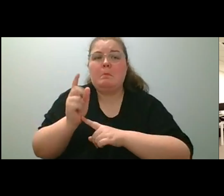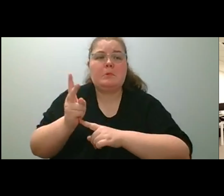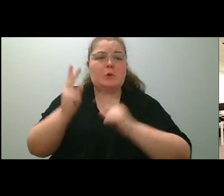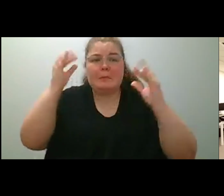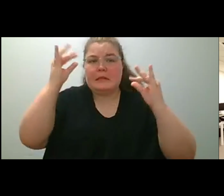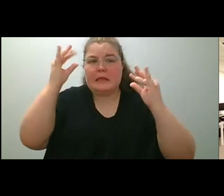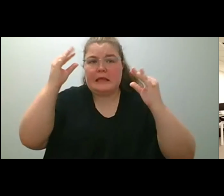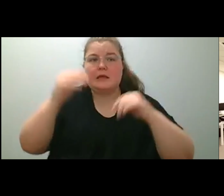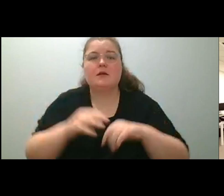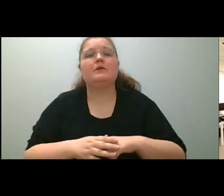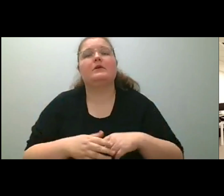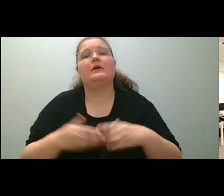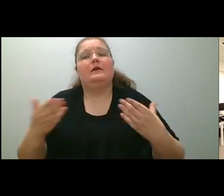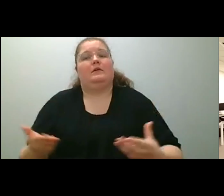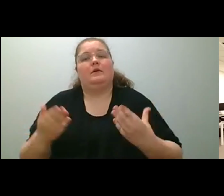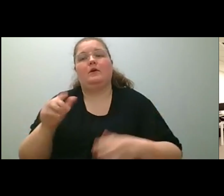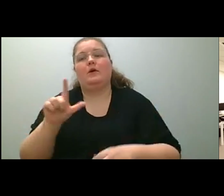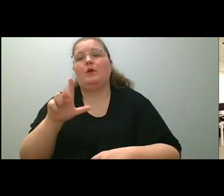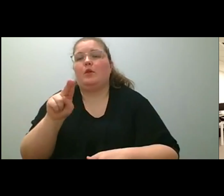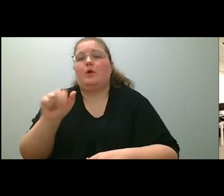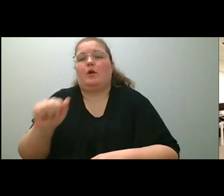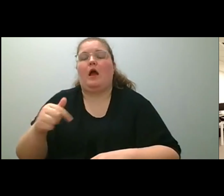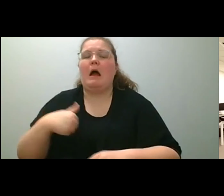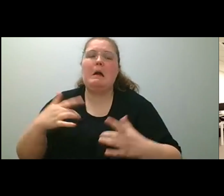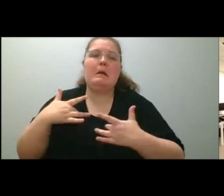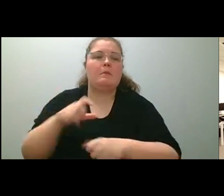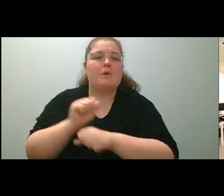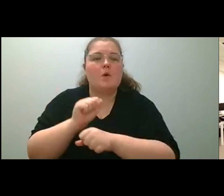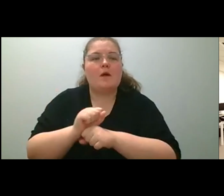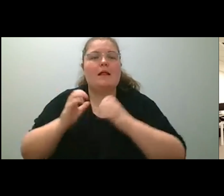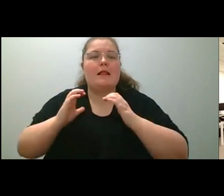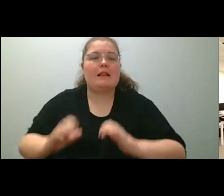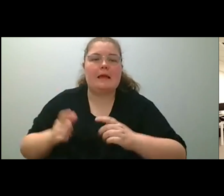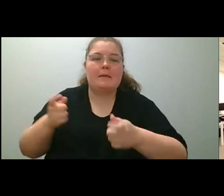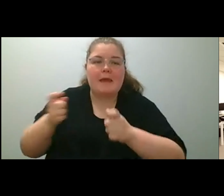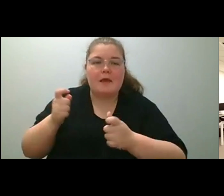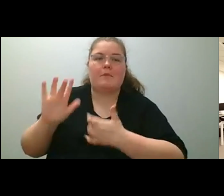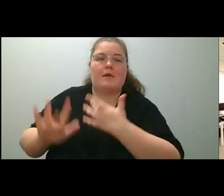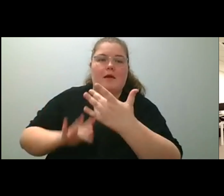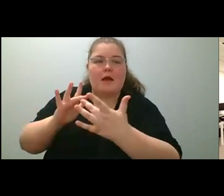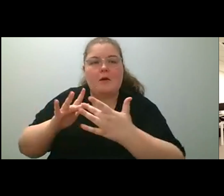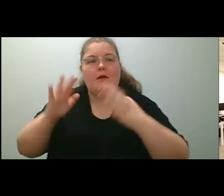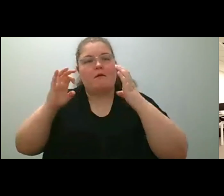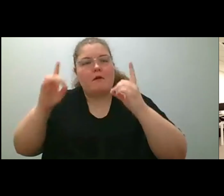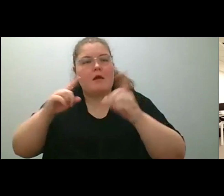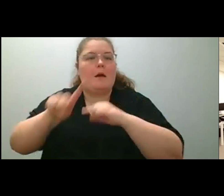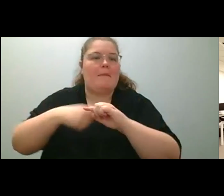At LUNA I do a lot of our client management, a lot of outreach and education about translation and interpretation.